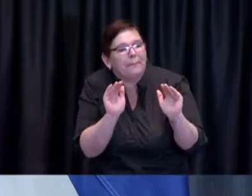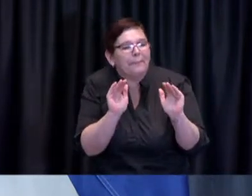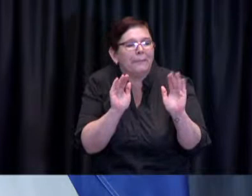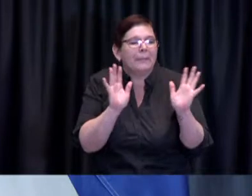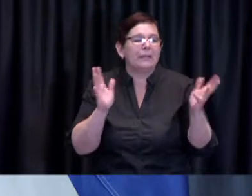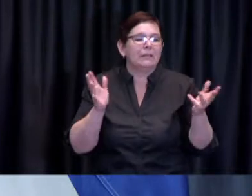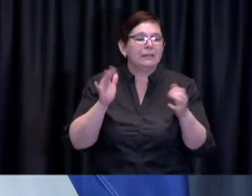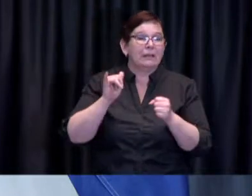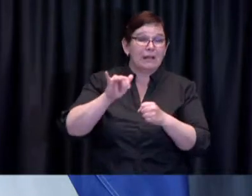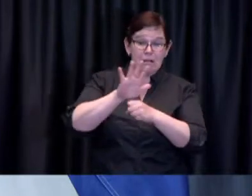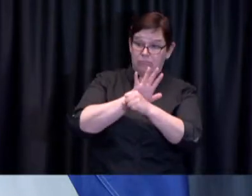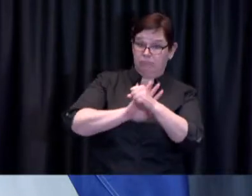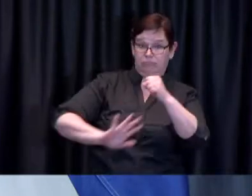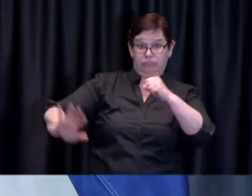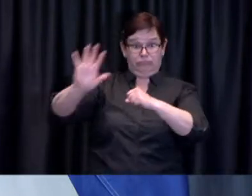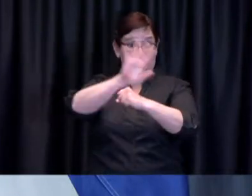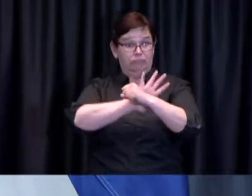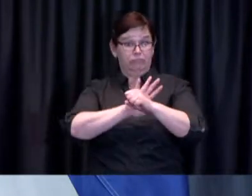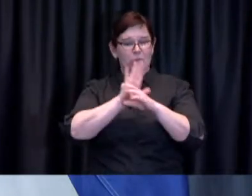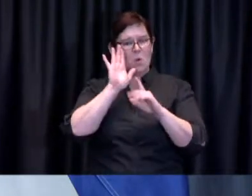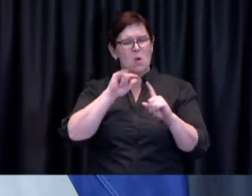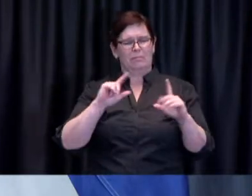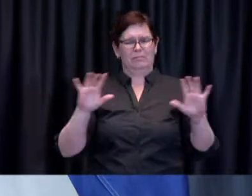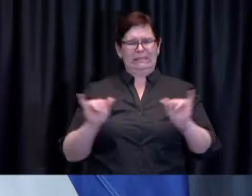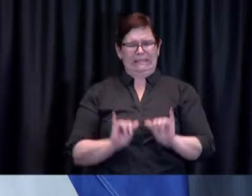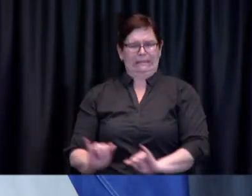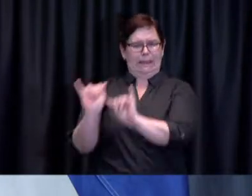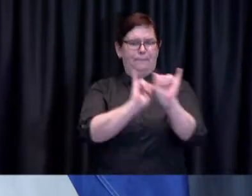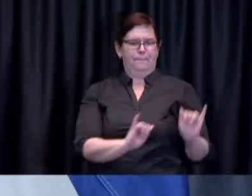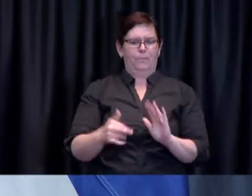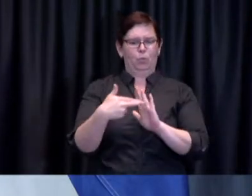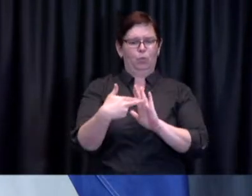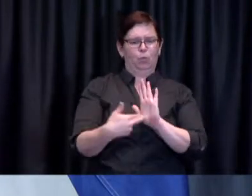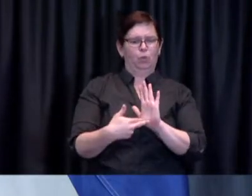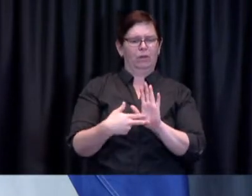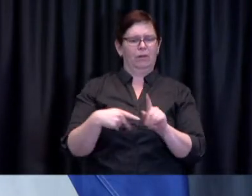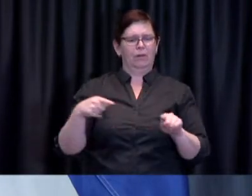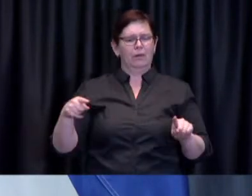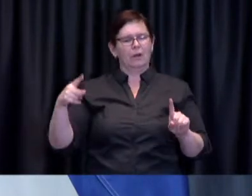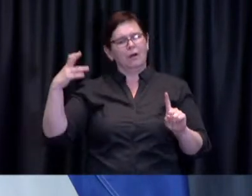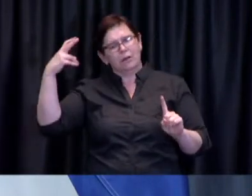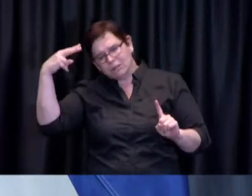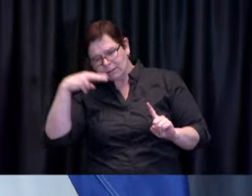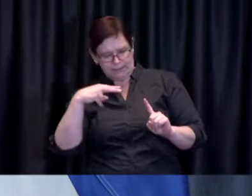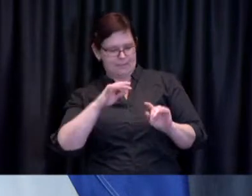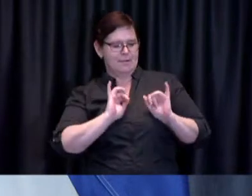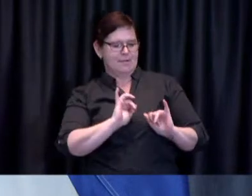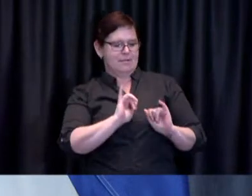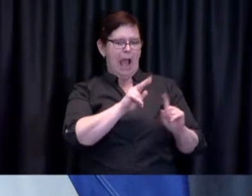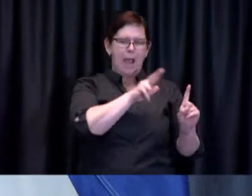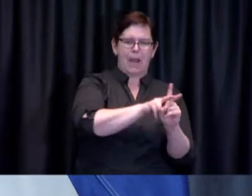that uh the province can can come up with uh rules and and uh other uh uh reopening measures that